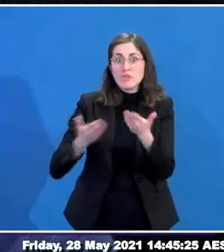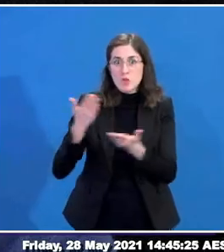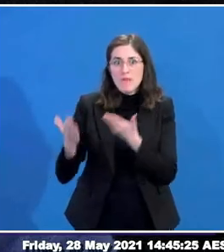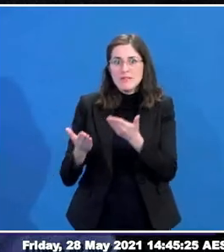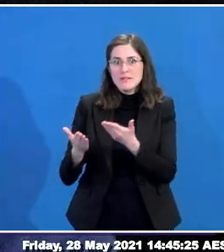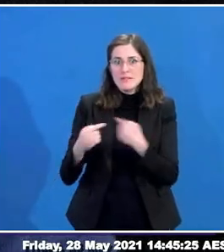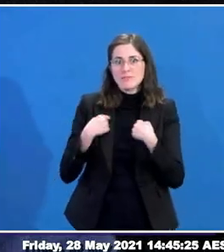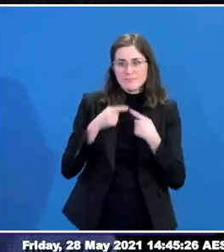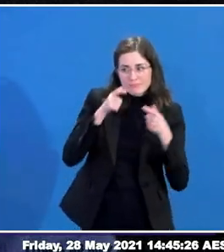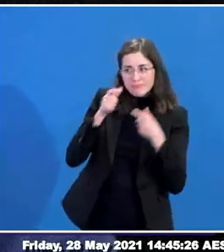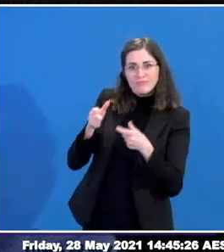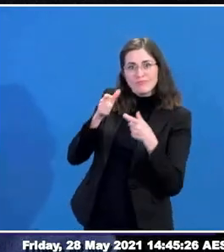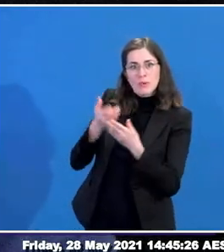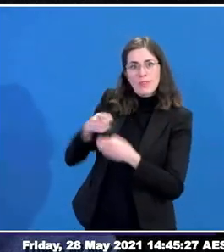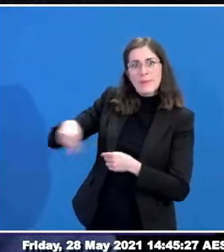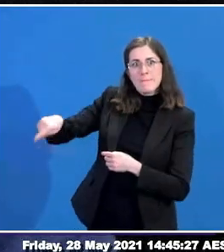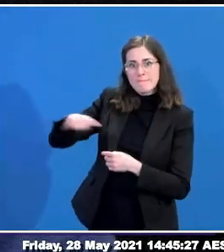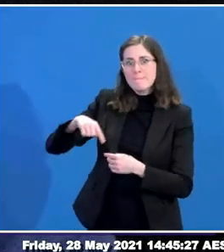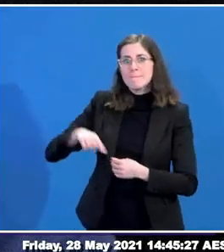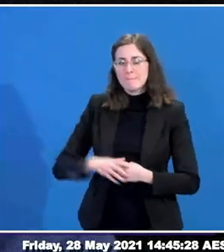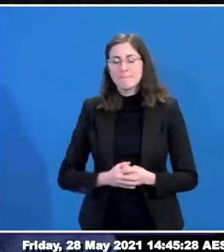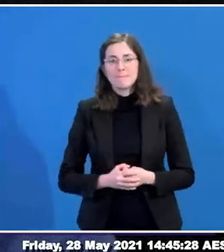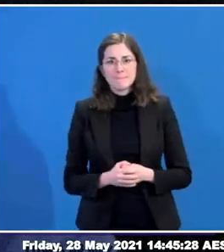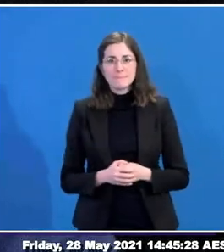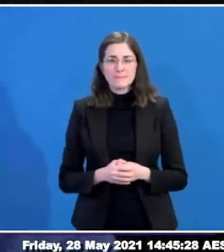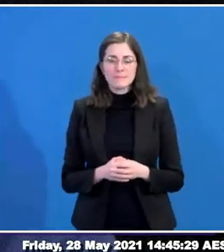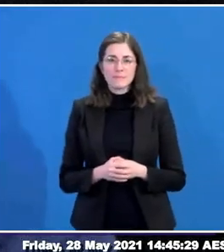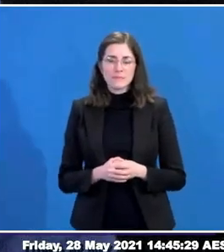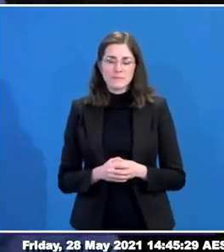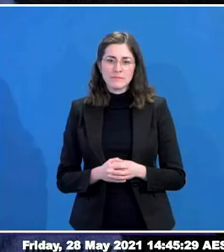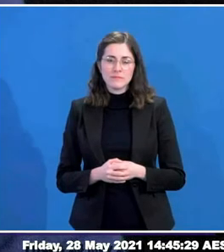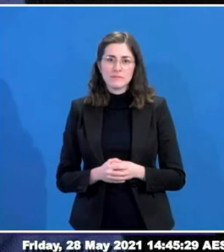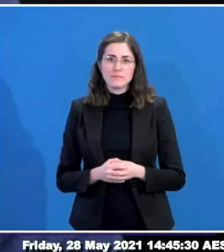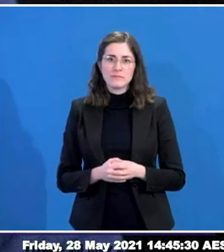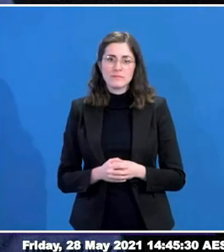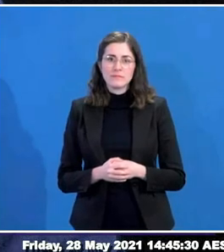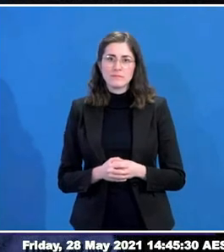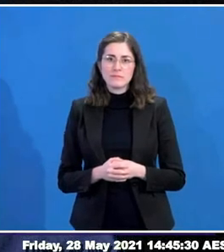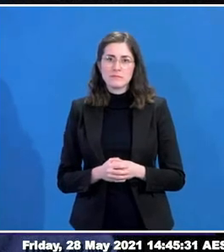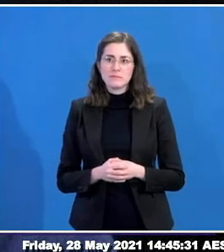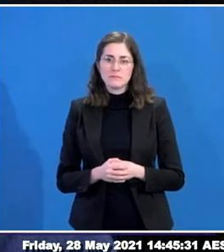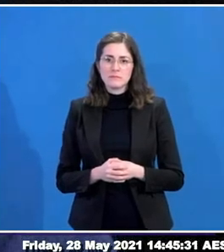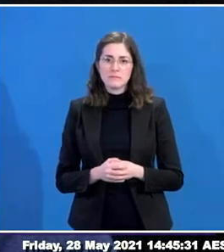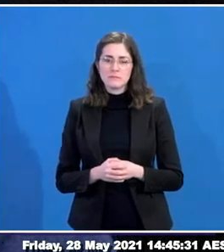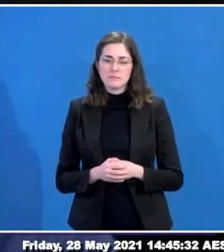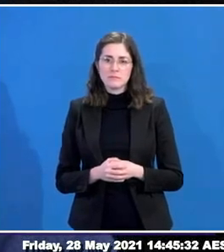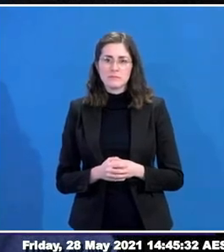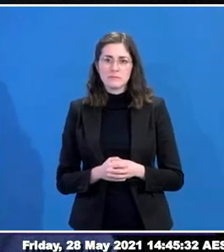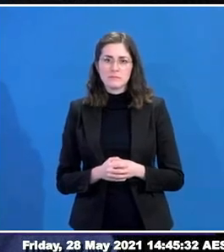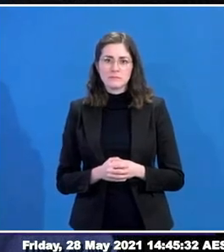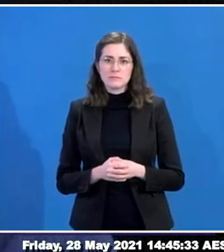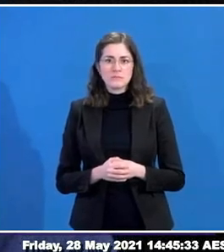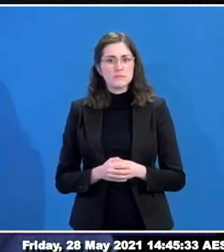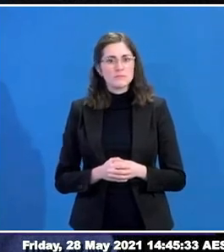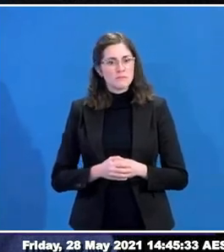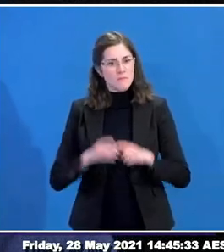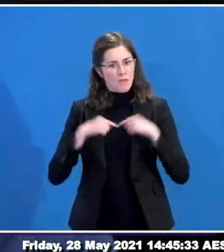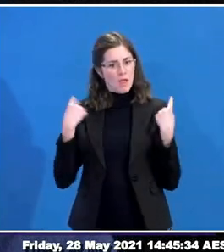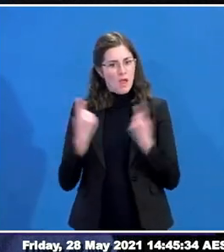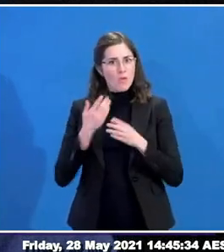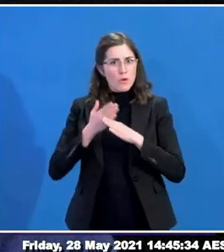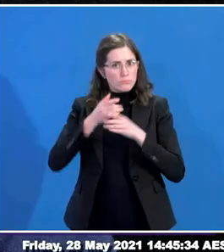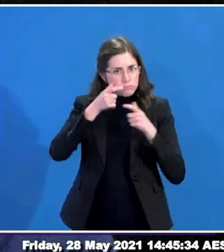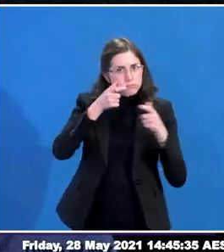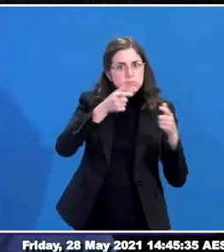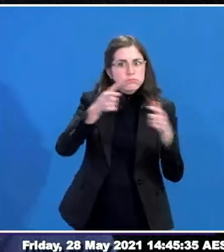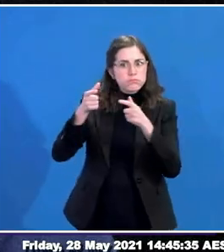And through, I guess, the full raft of our regulatory tools workers, people employed